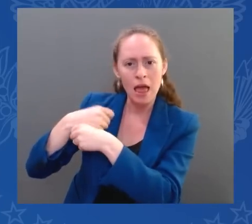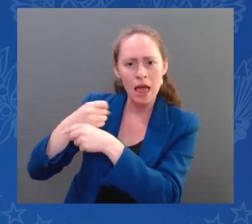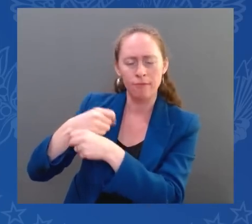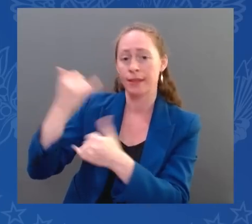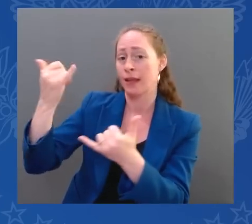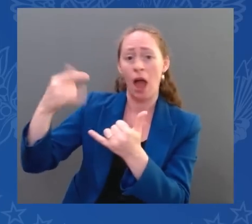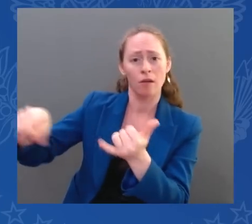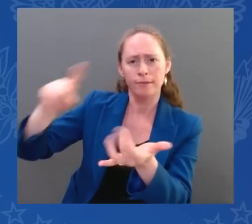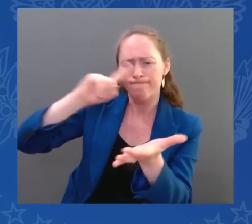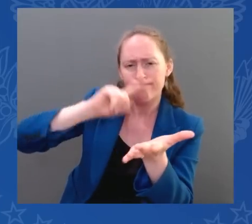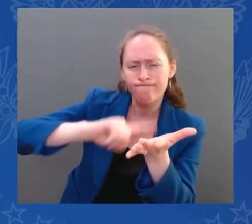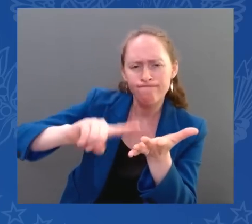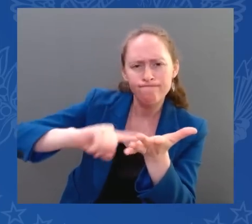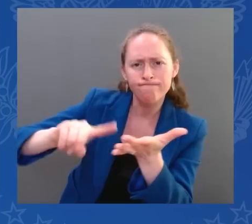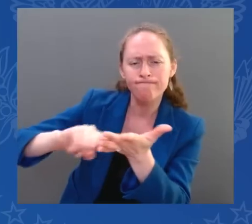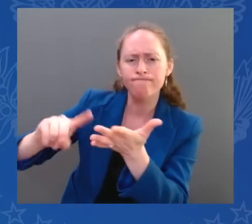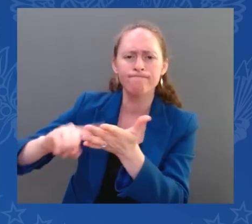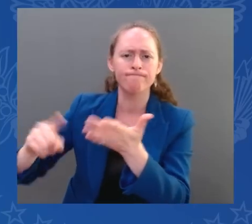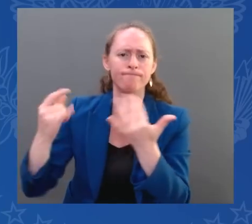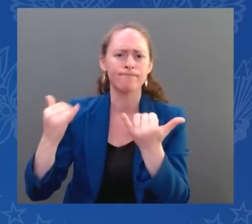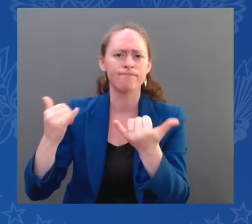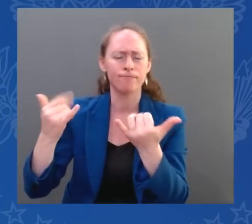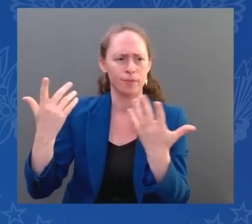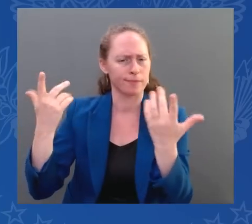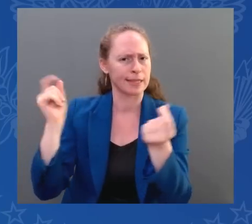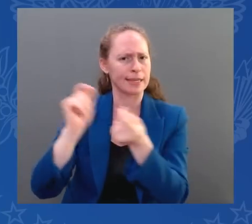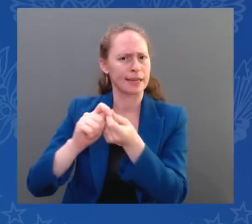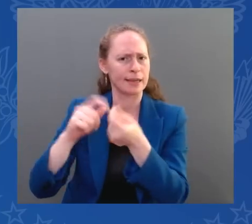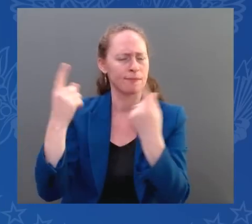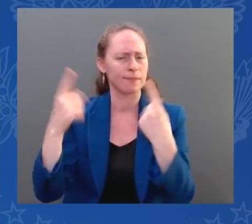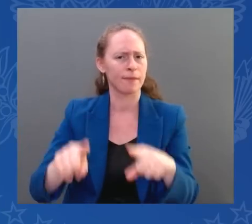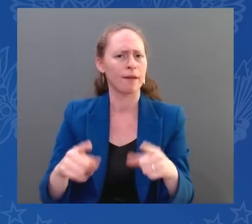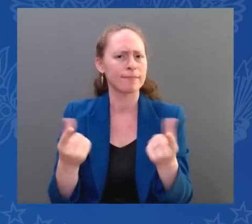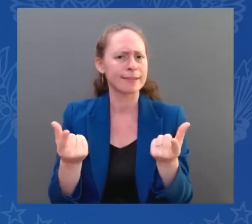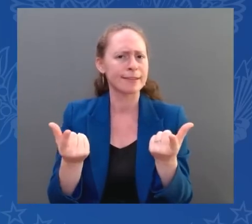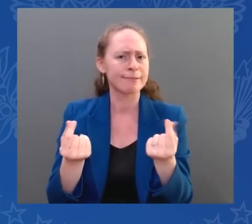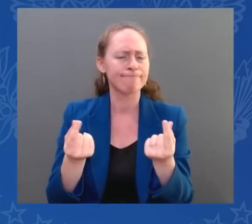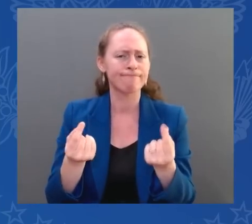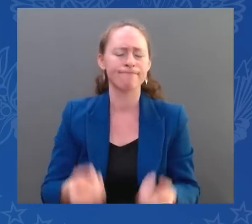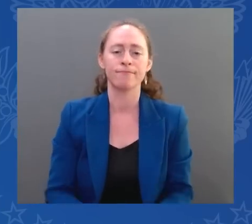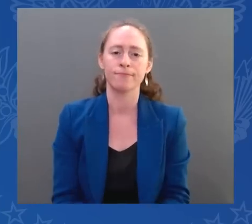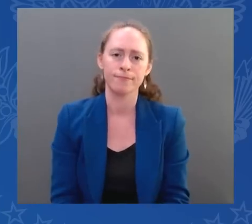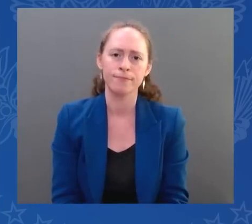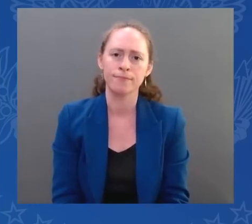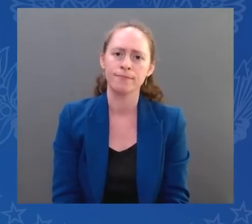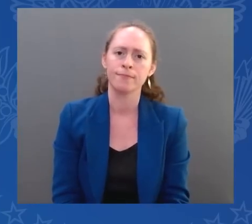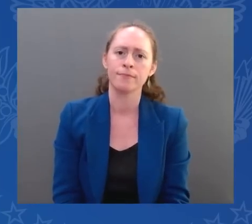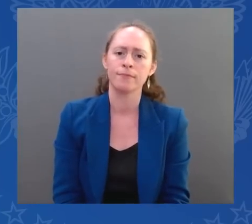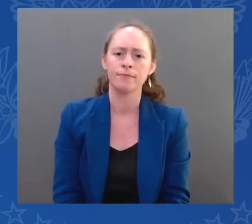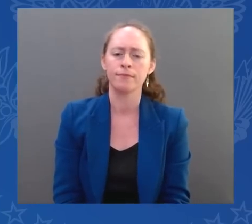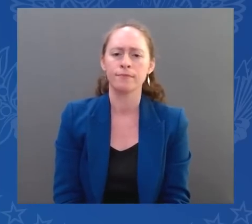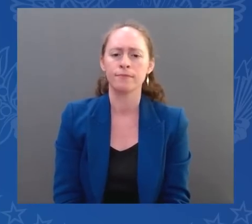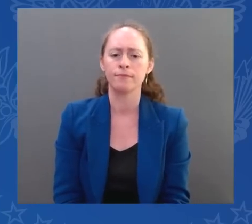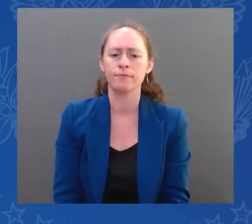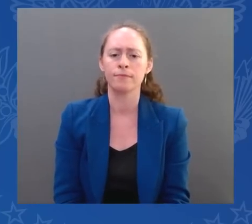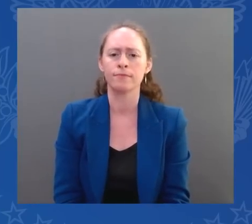But the fact is that one thing did strike my -- get my attention: